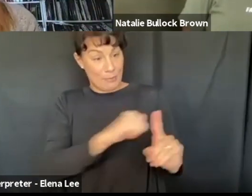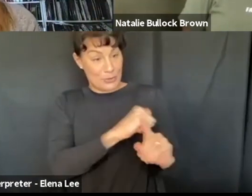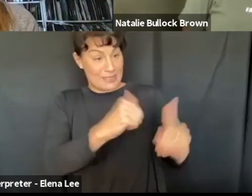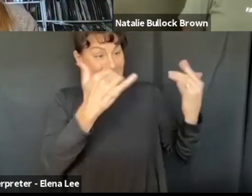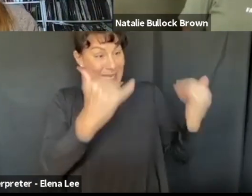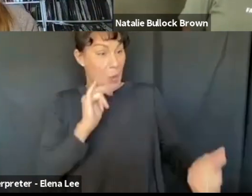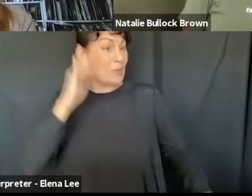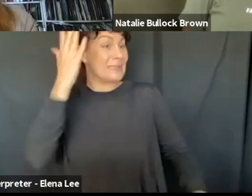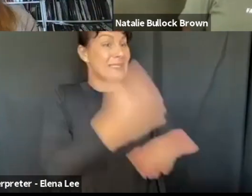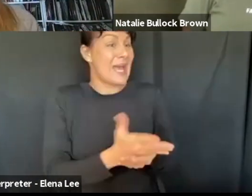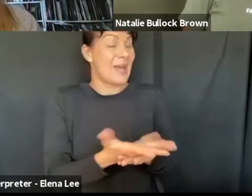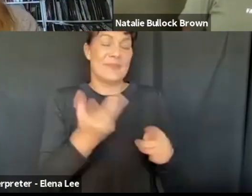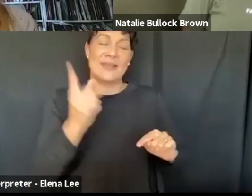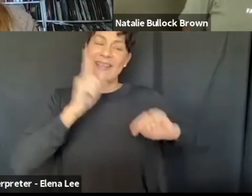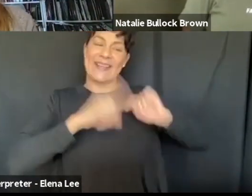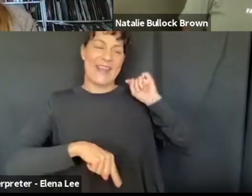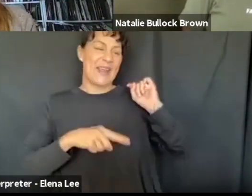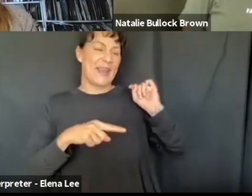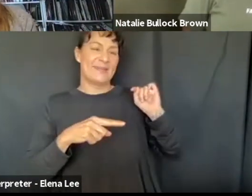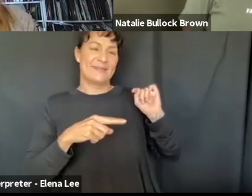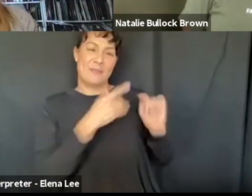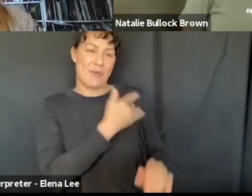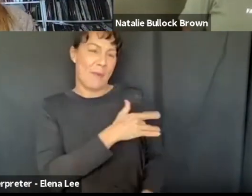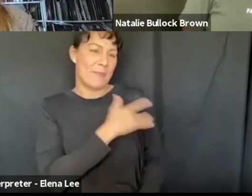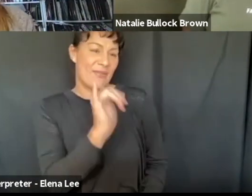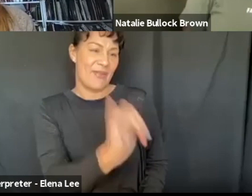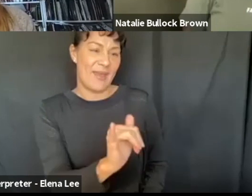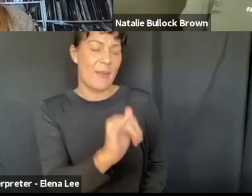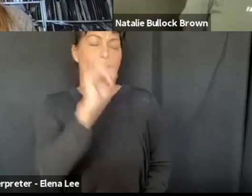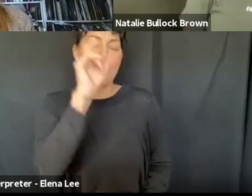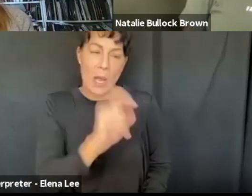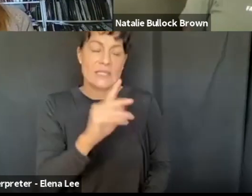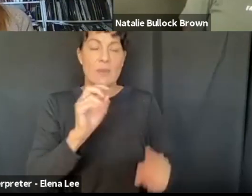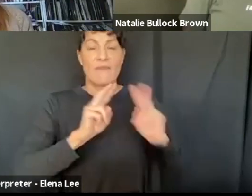We have to be extremely clear on that from the get-go.